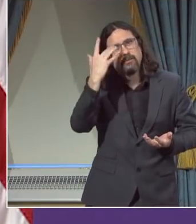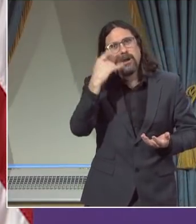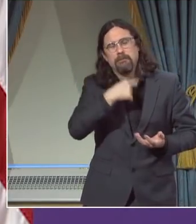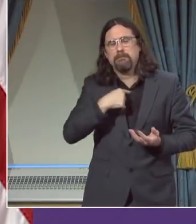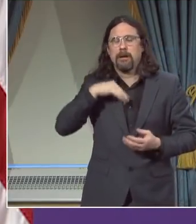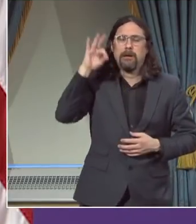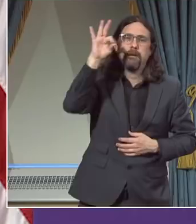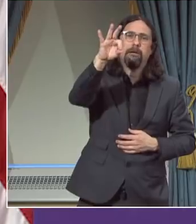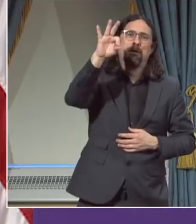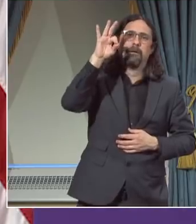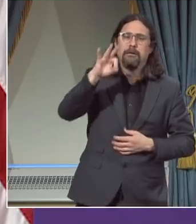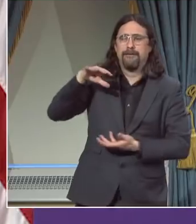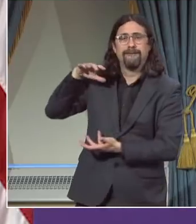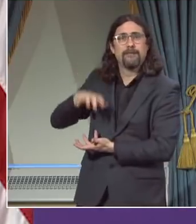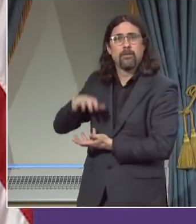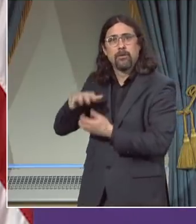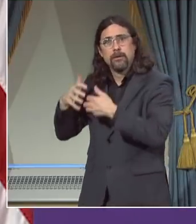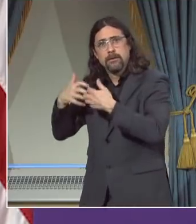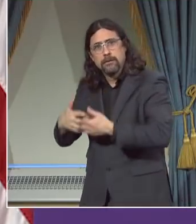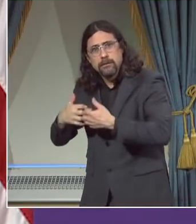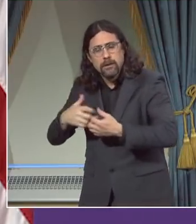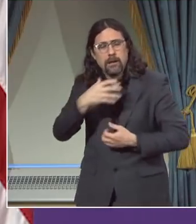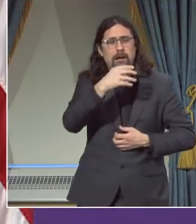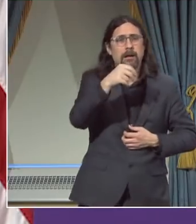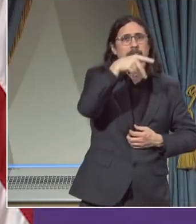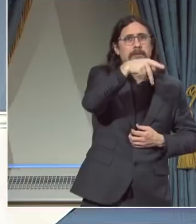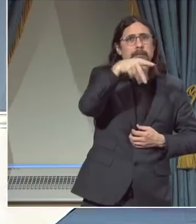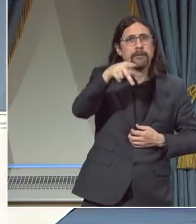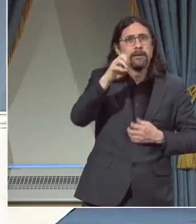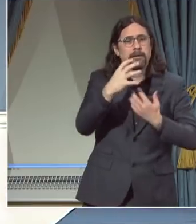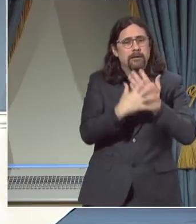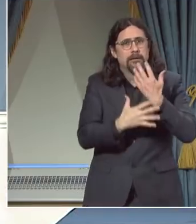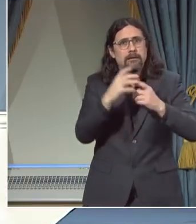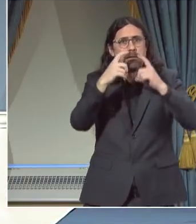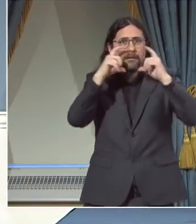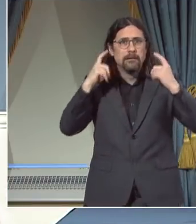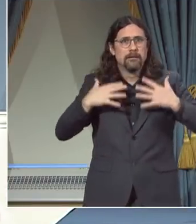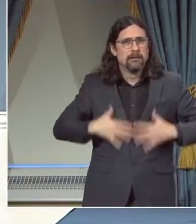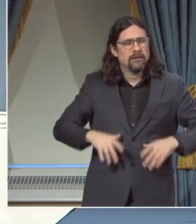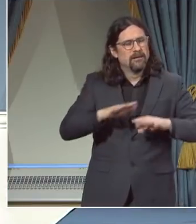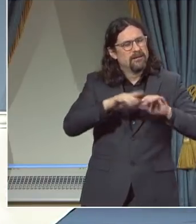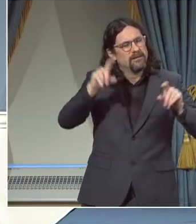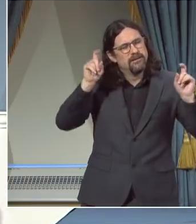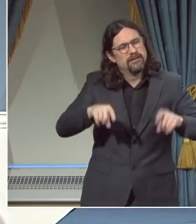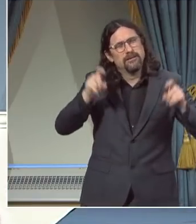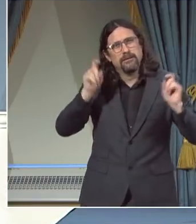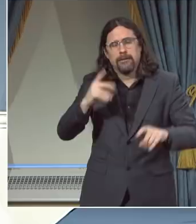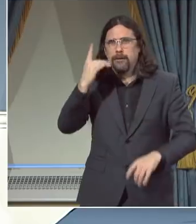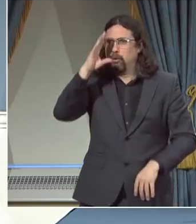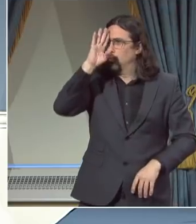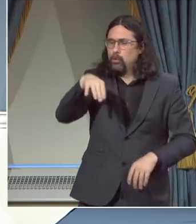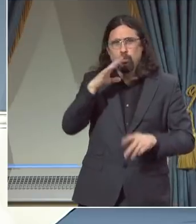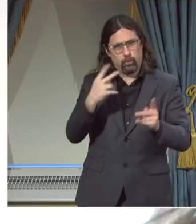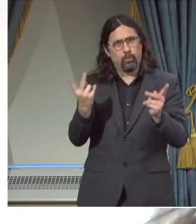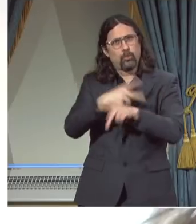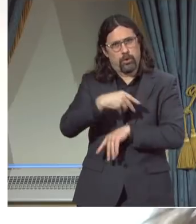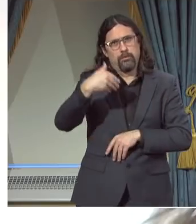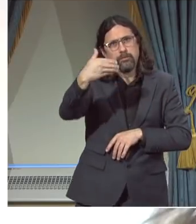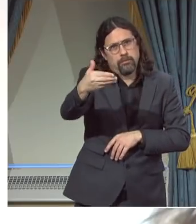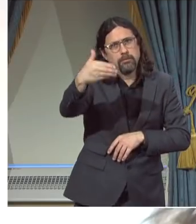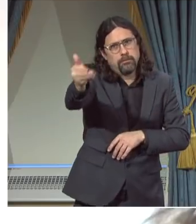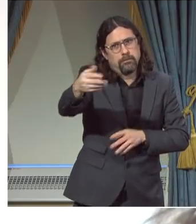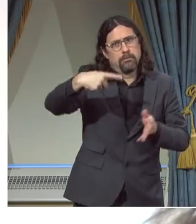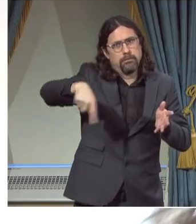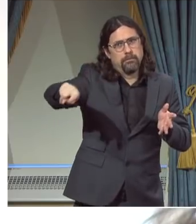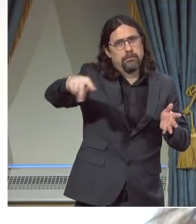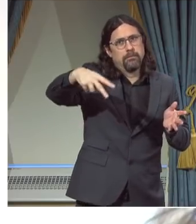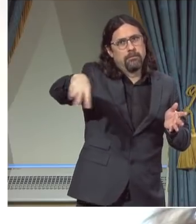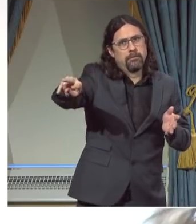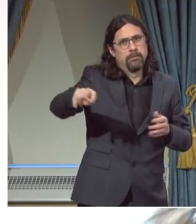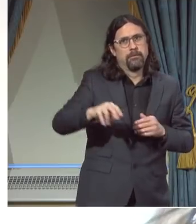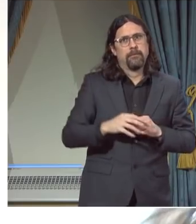LOT SIN THIS